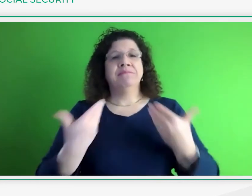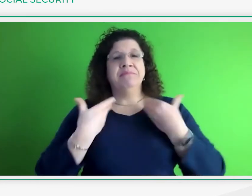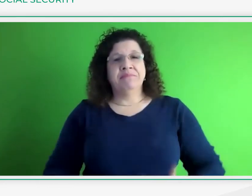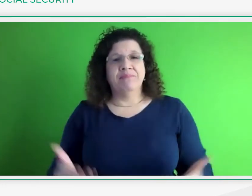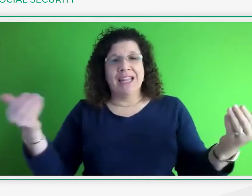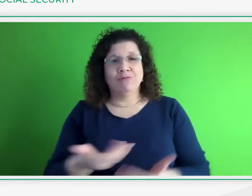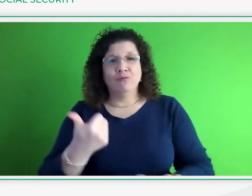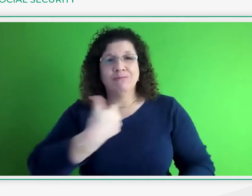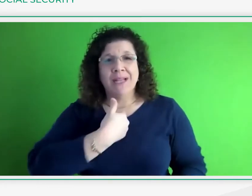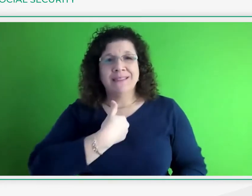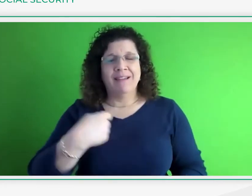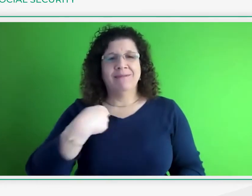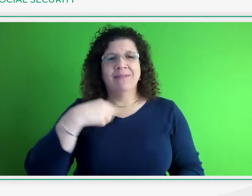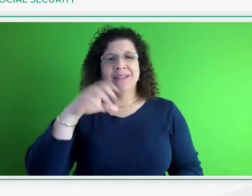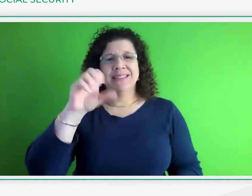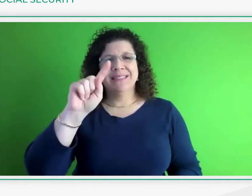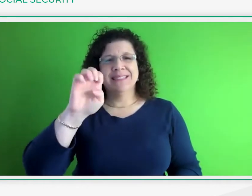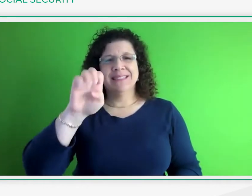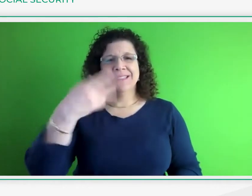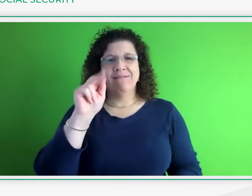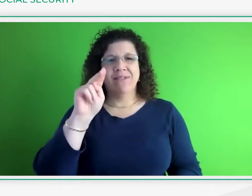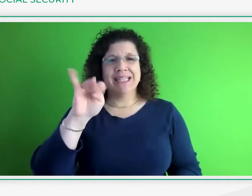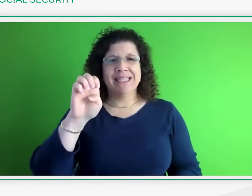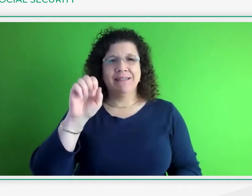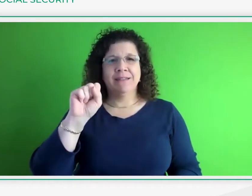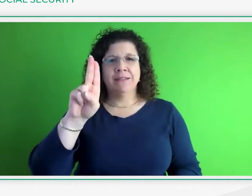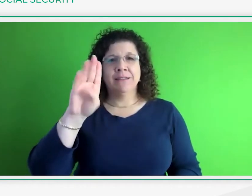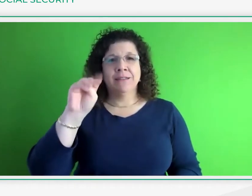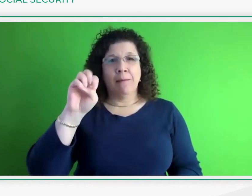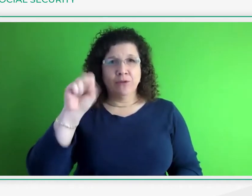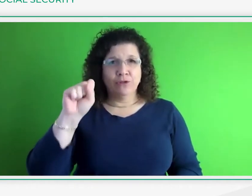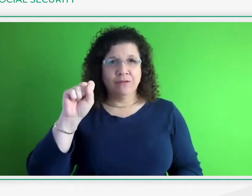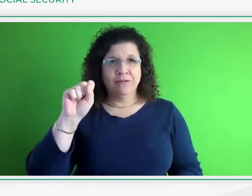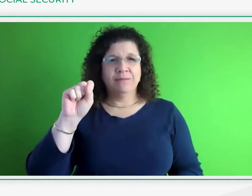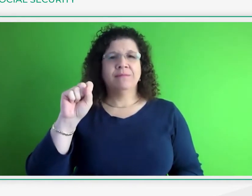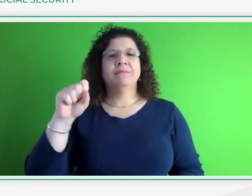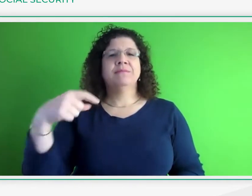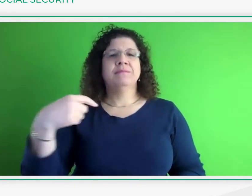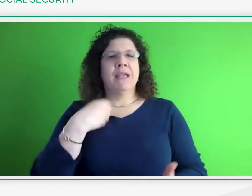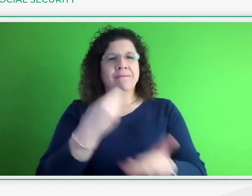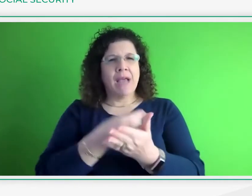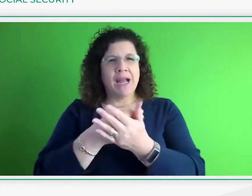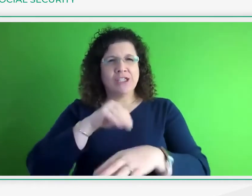And I want to introduce myself at this point. My name is Stephanie Summers.